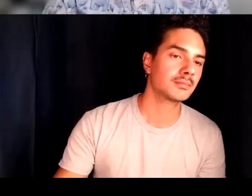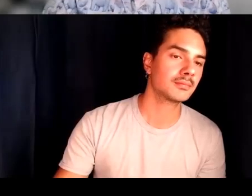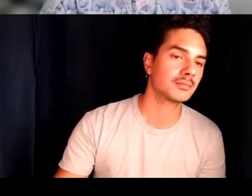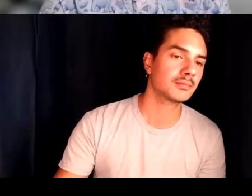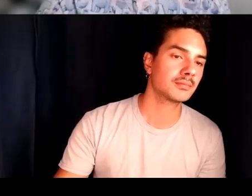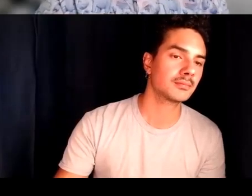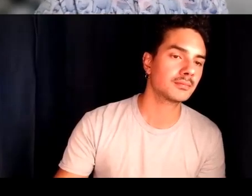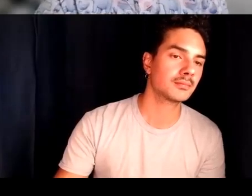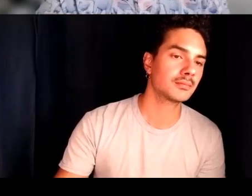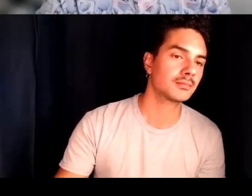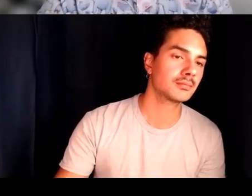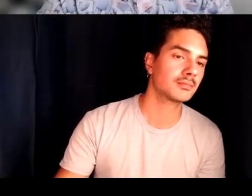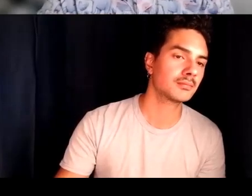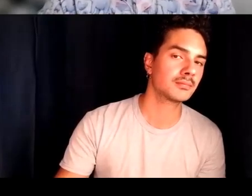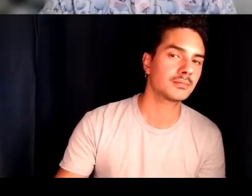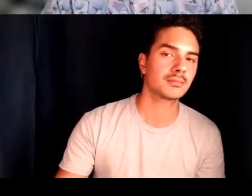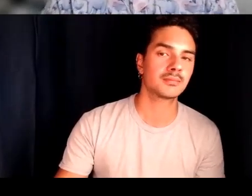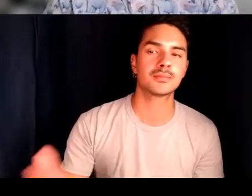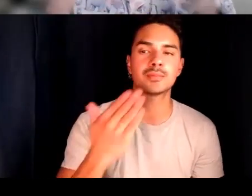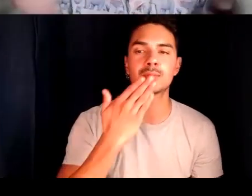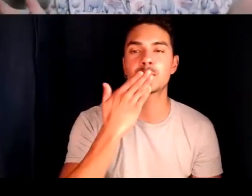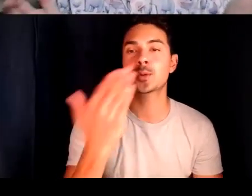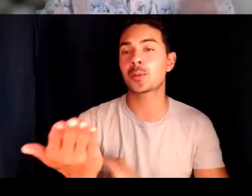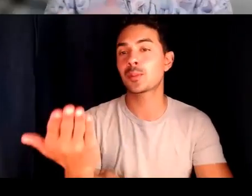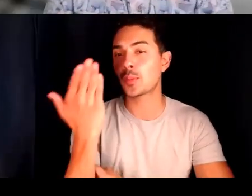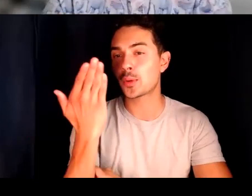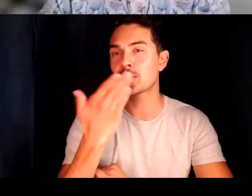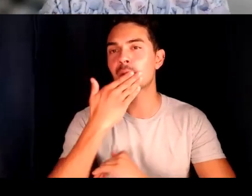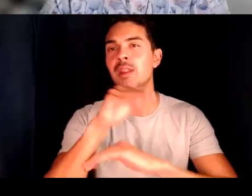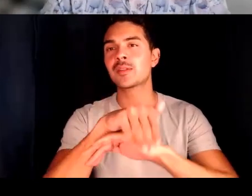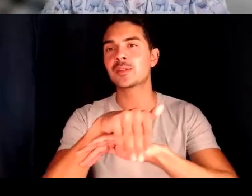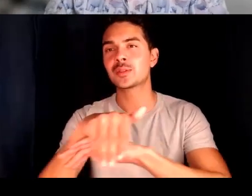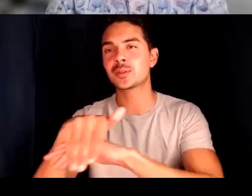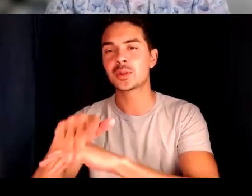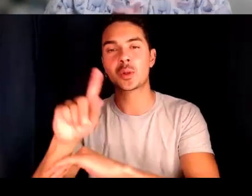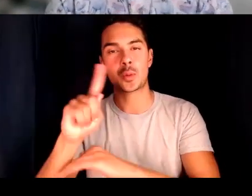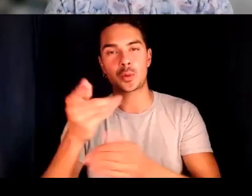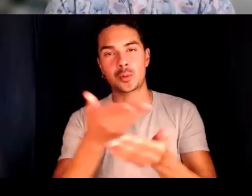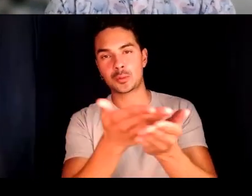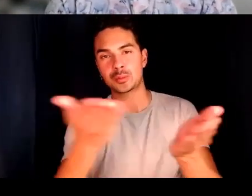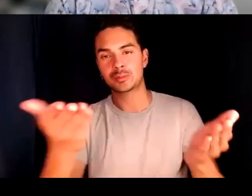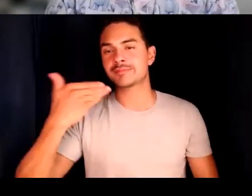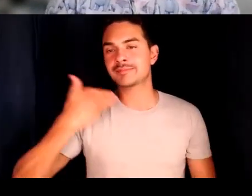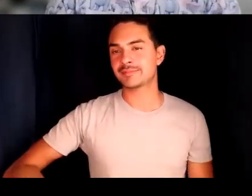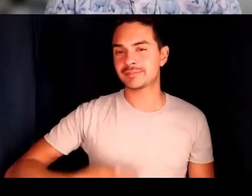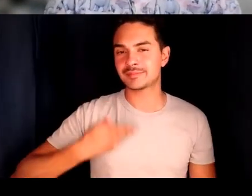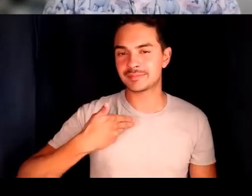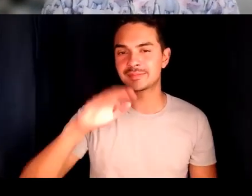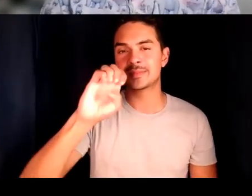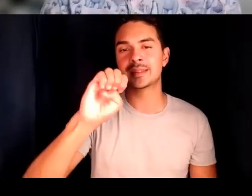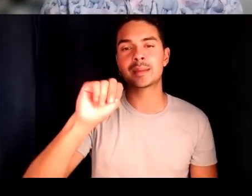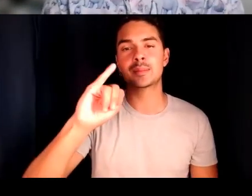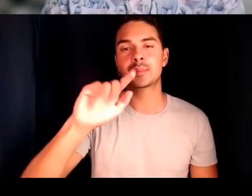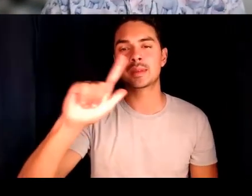All right, good morning and good afternoon depending where you are. My name's Emil Rudicell. I use they/them pronouns.